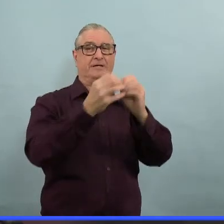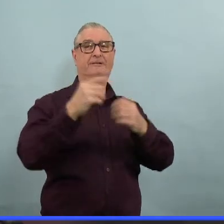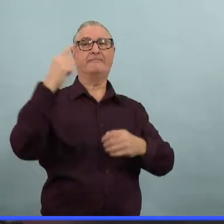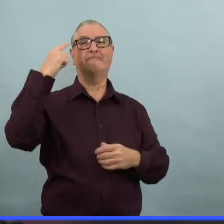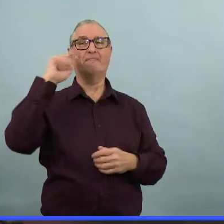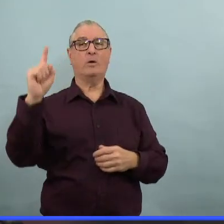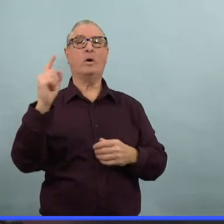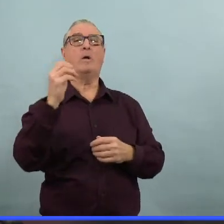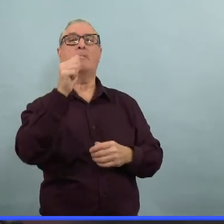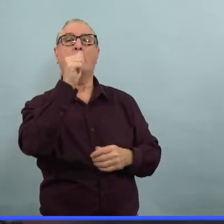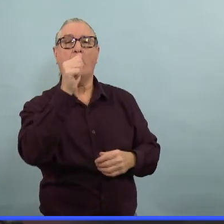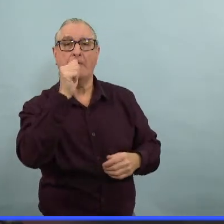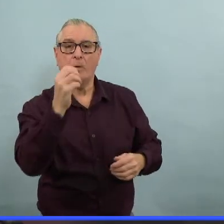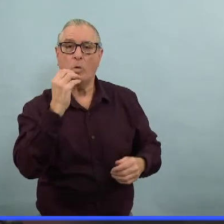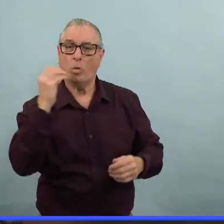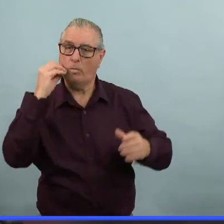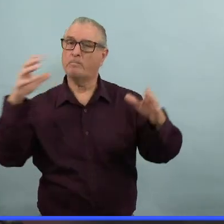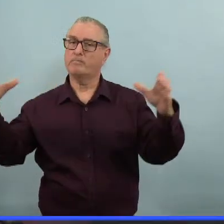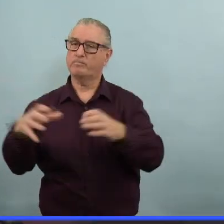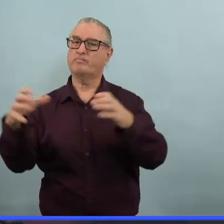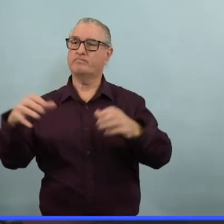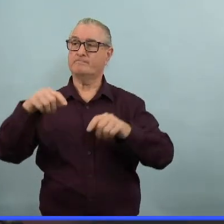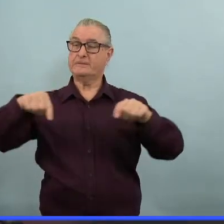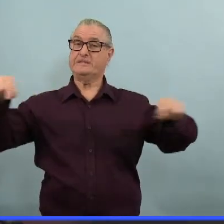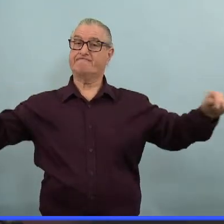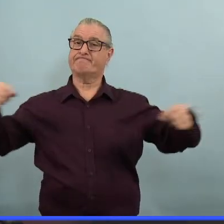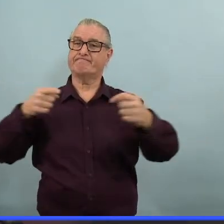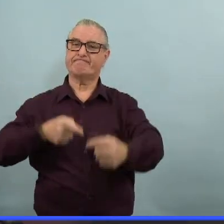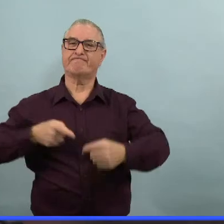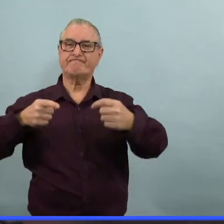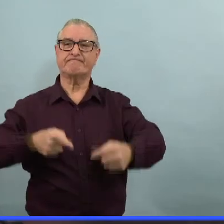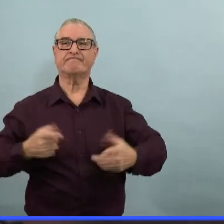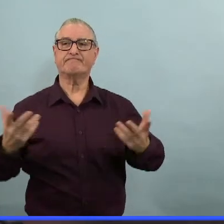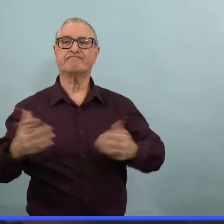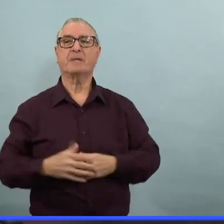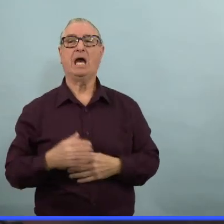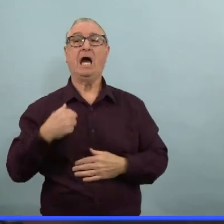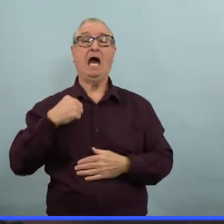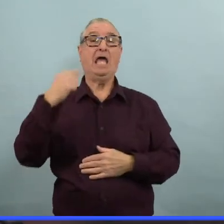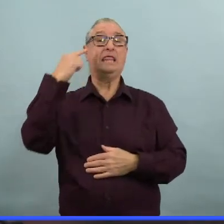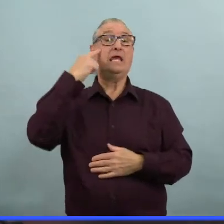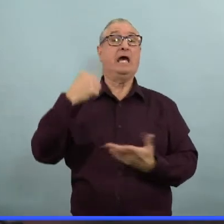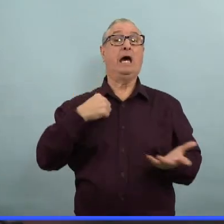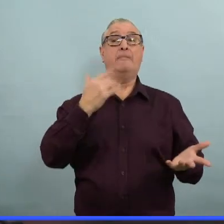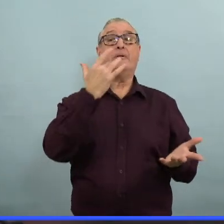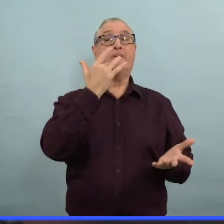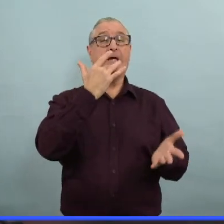that relates to uh you know to our messaging um uh to to do whatever you can to reduce those